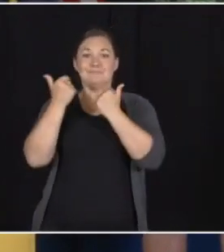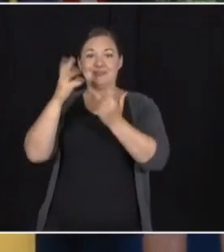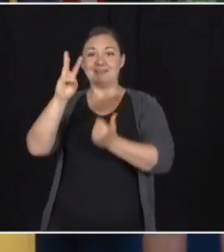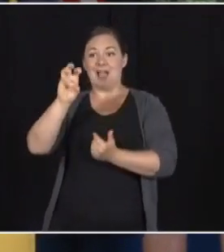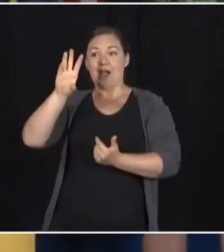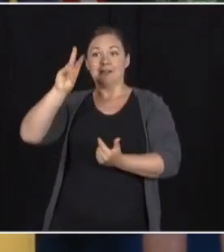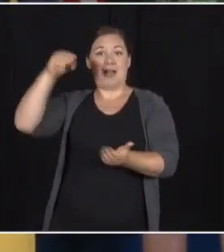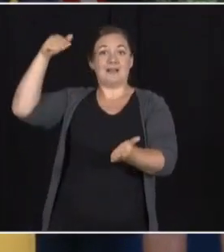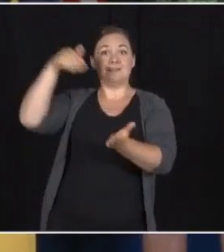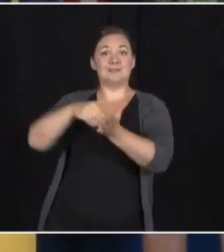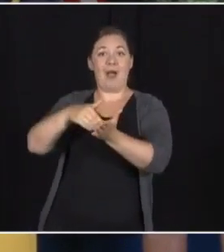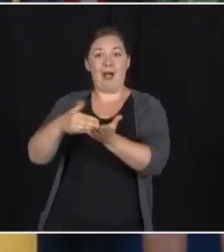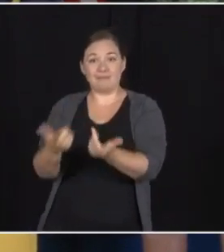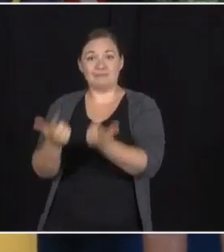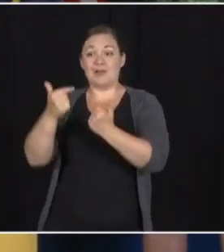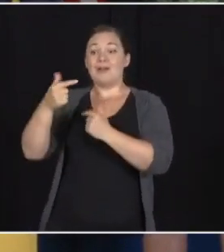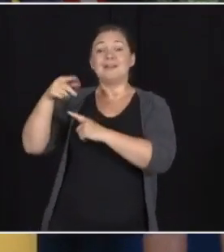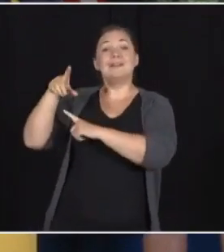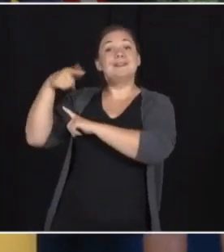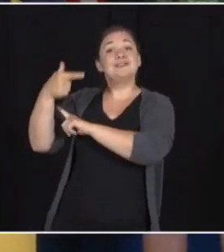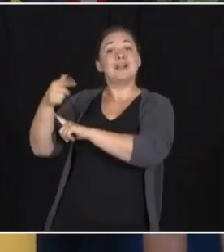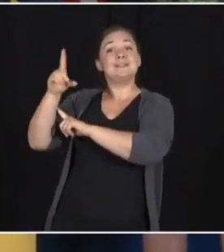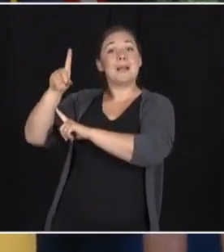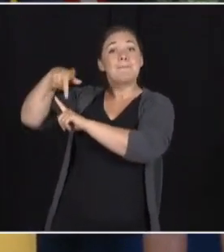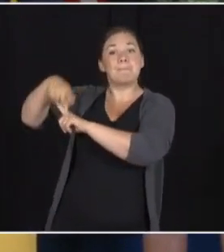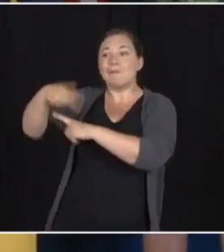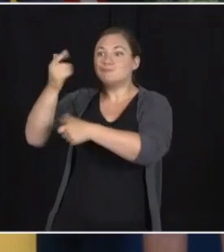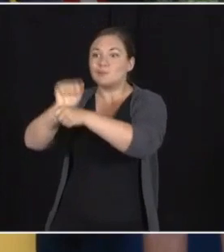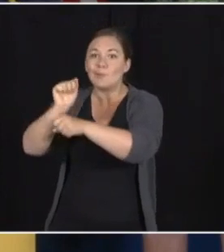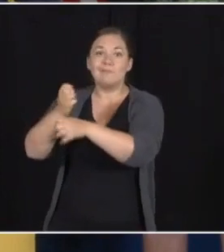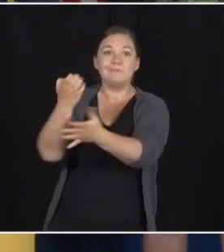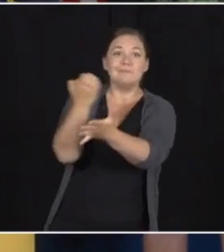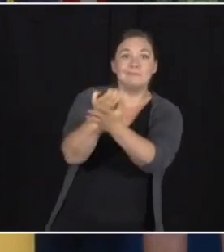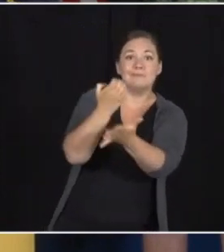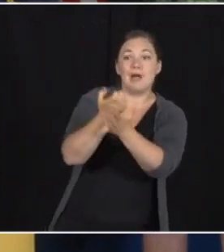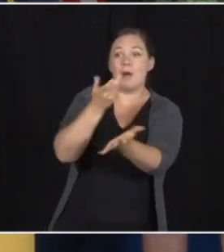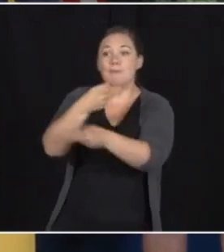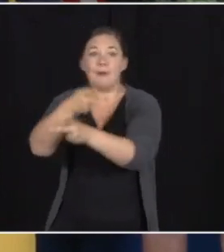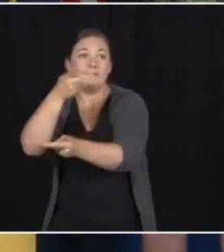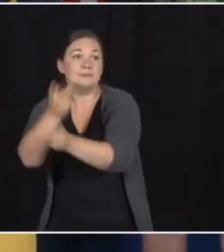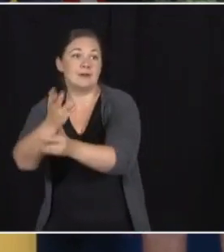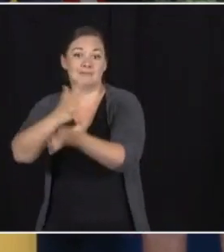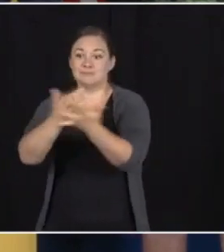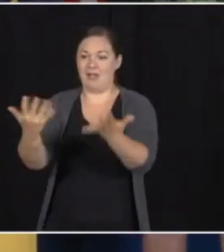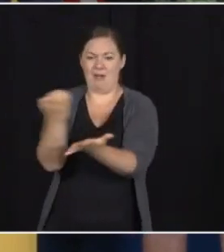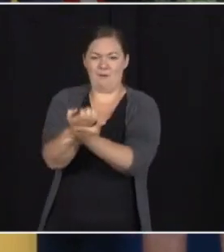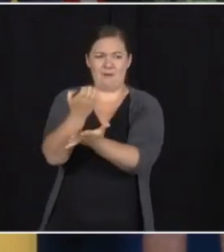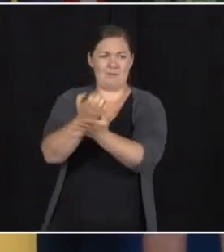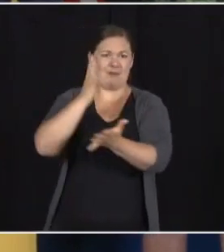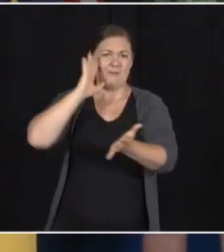projects, generate a $660,000 in real GDP. That's $660,000 in economic activity through direct and indirect construction